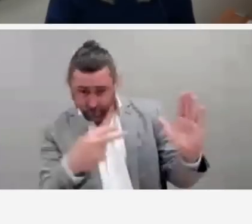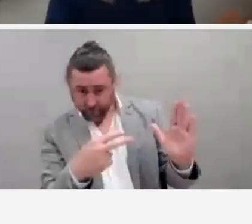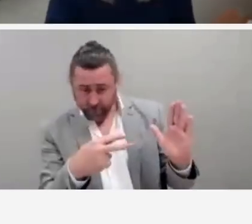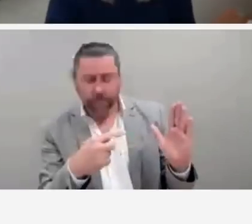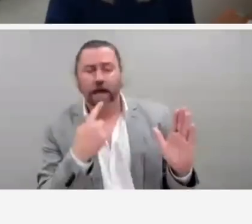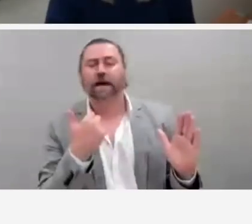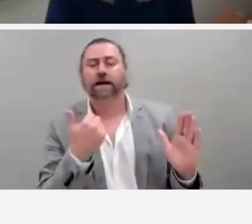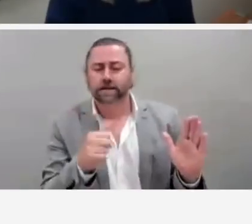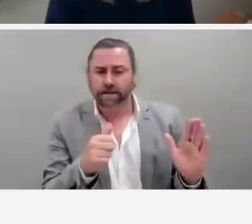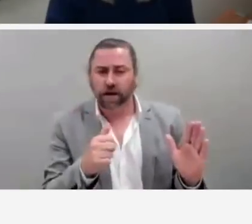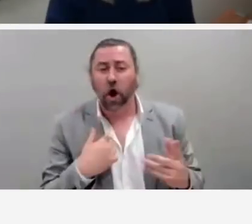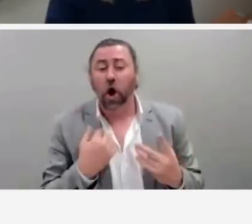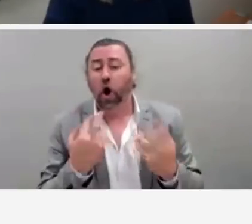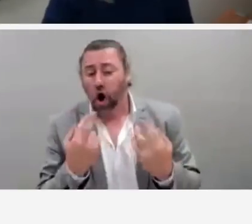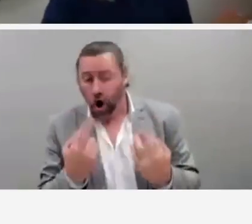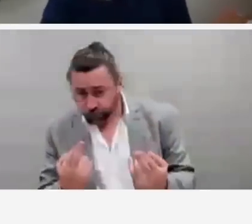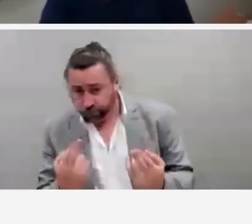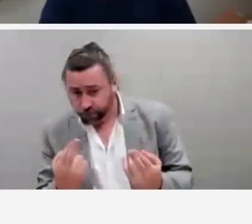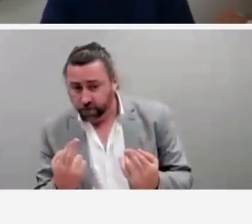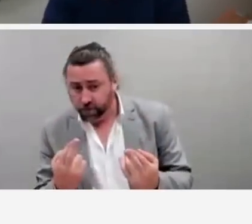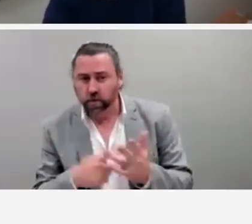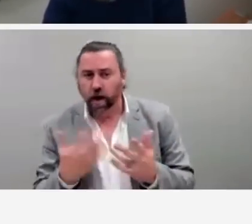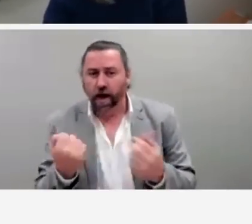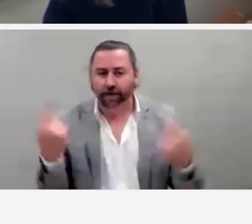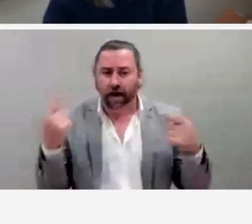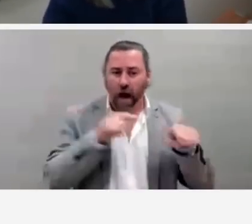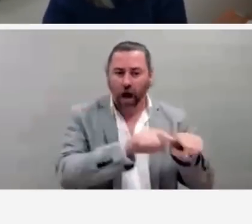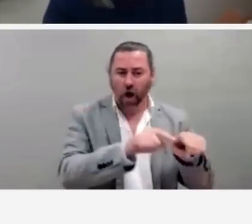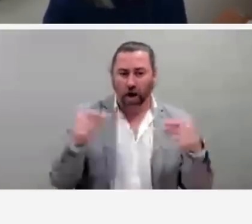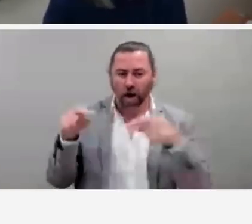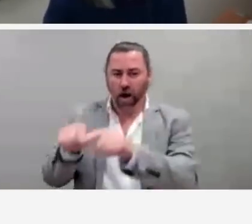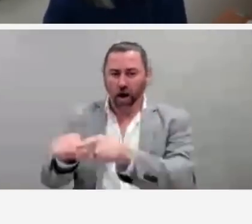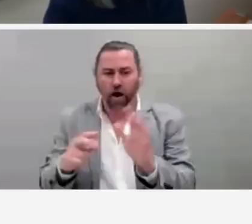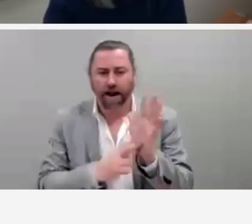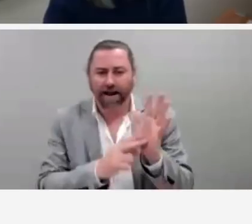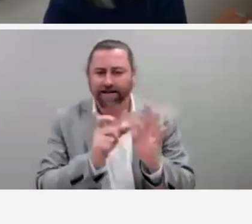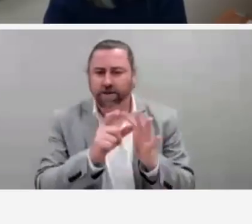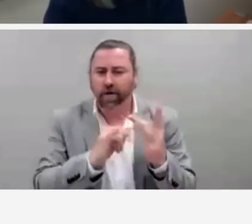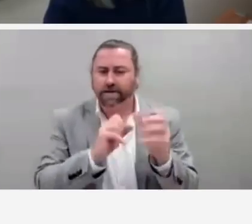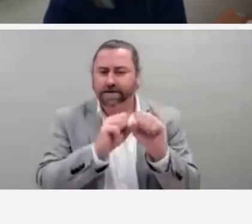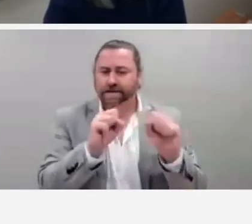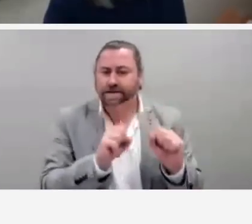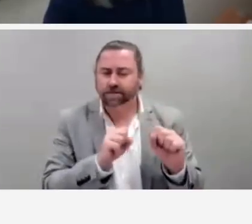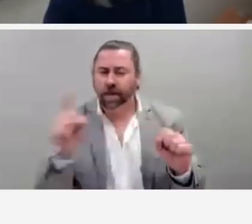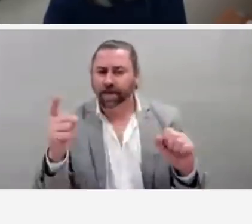potentially see some alignment with how the NDIS system works in terms of registering for a service